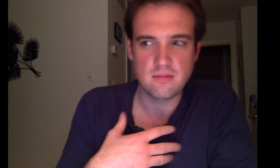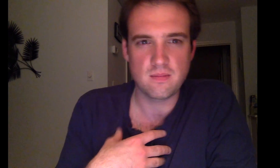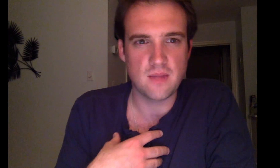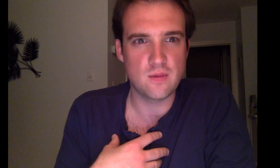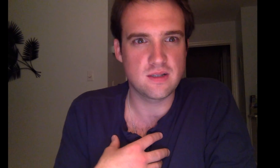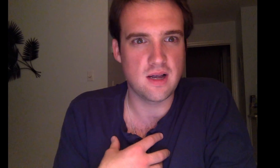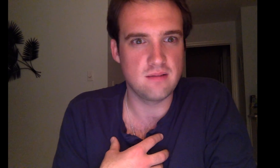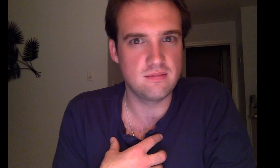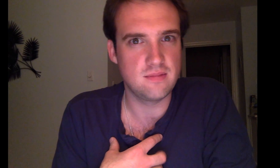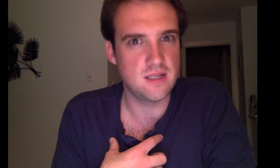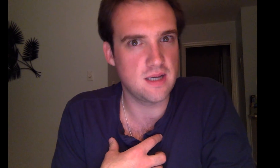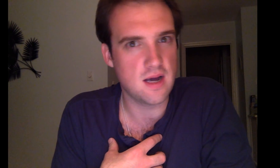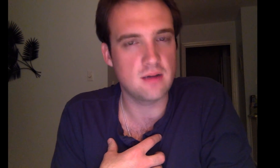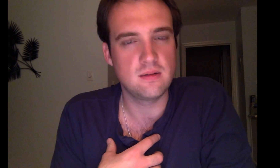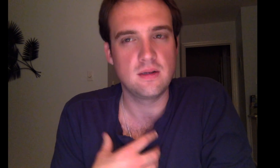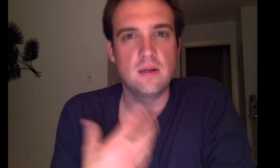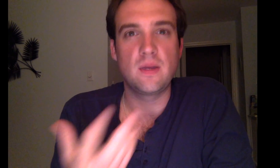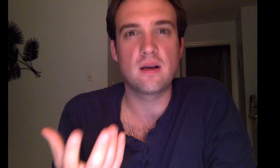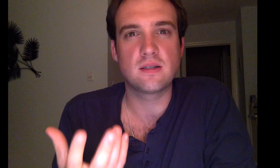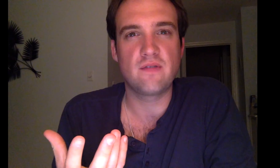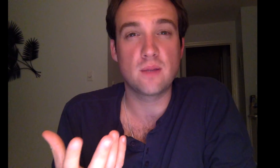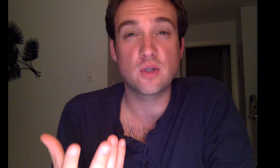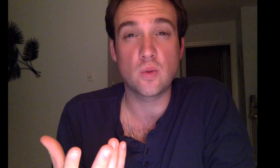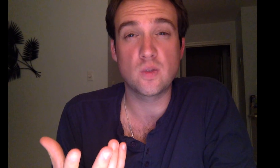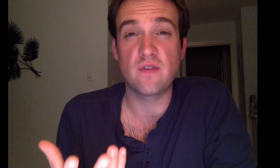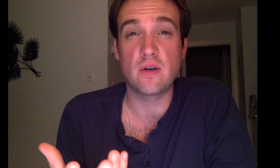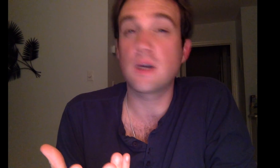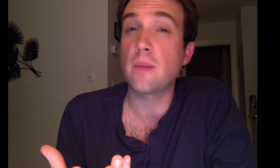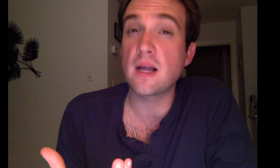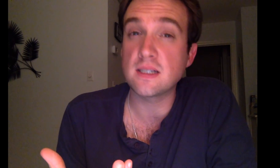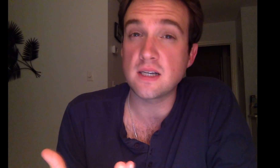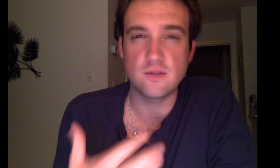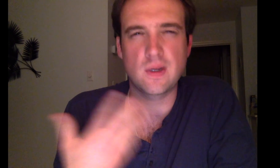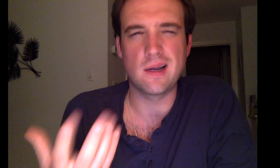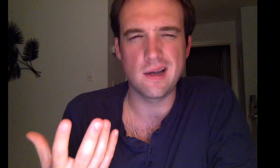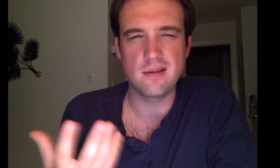I would say, yeah. Because film school was very competitive to get in,